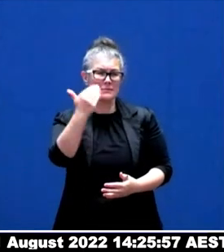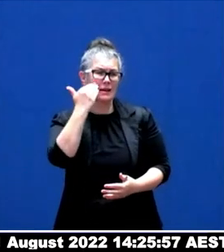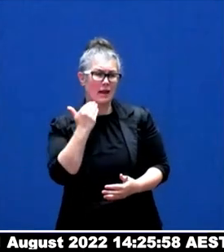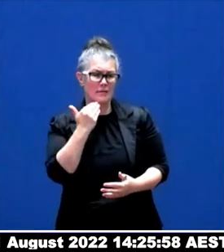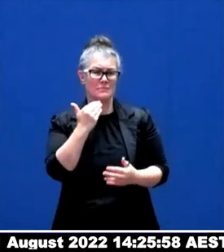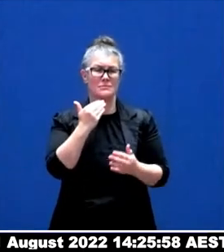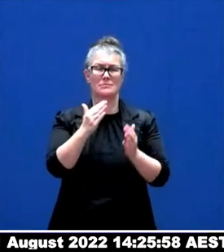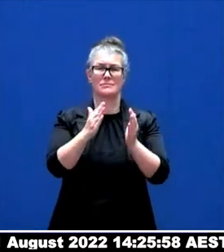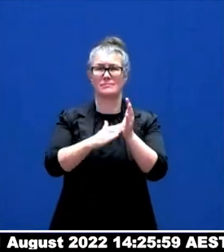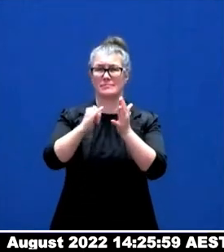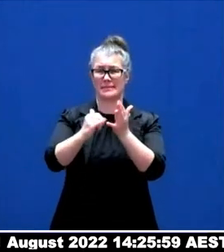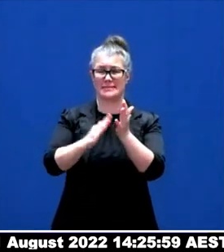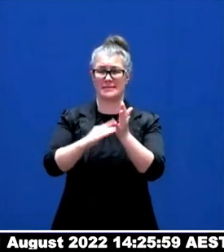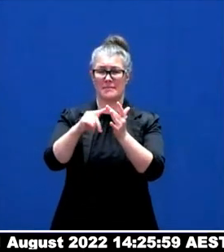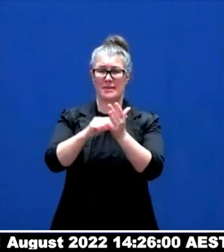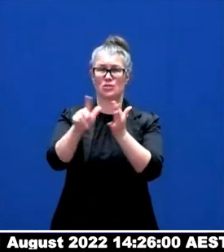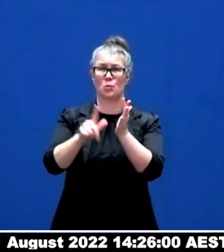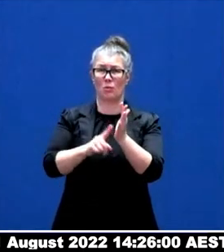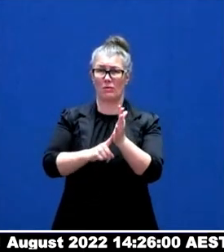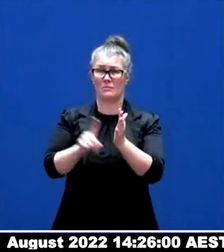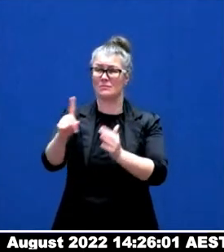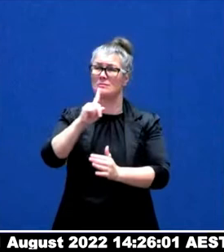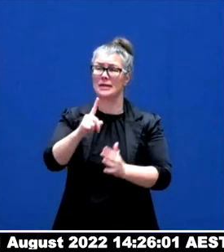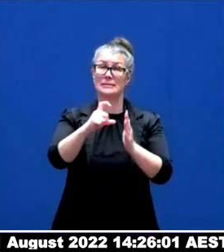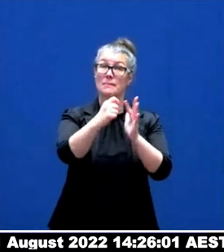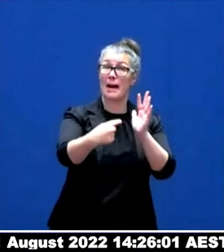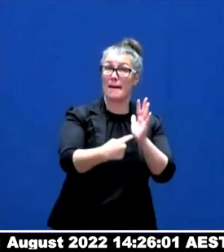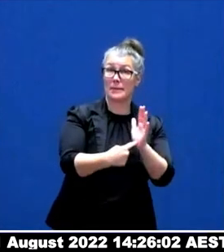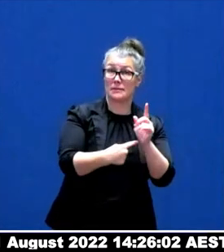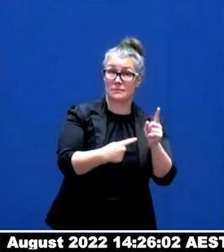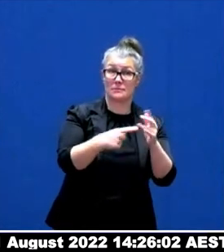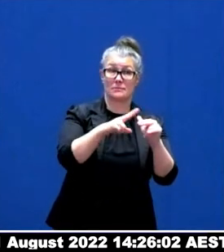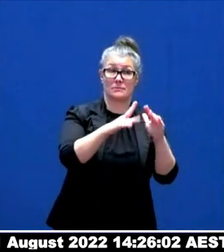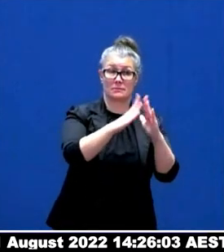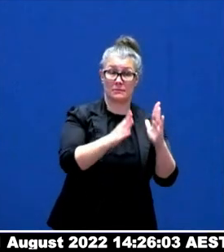that - that the Department wasn't the last resort provider.